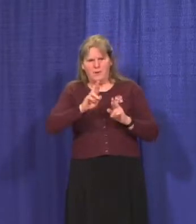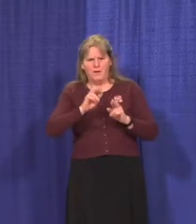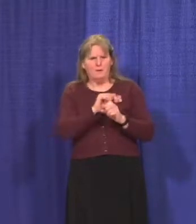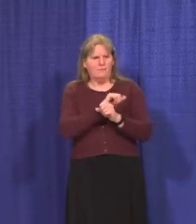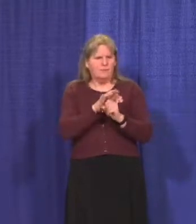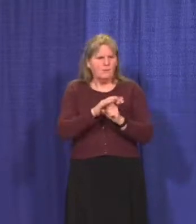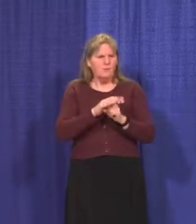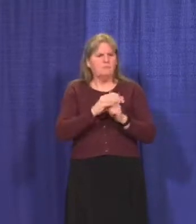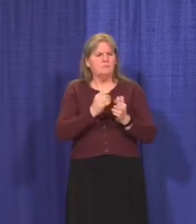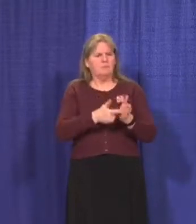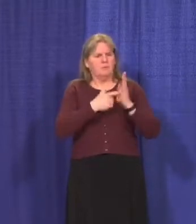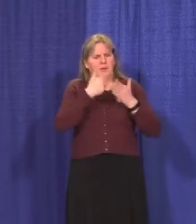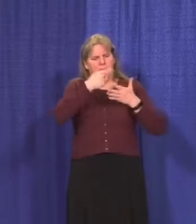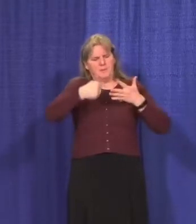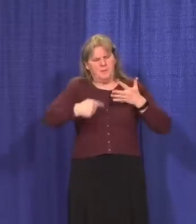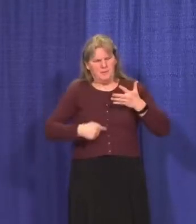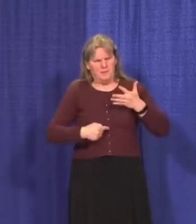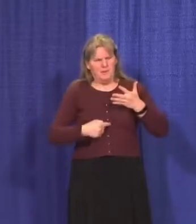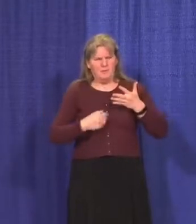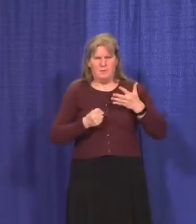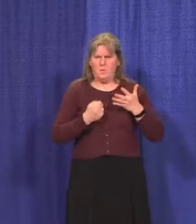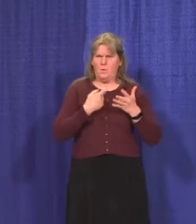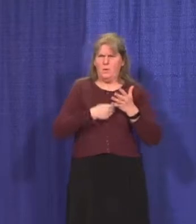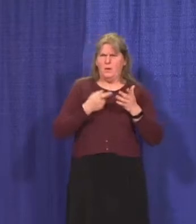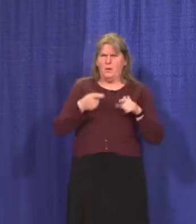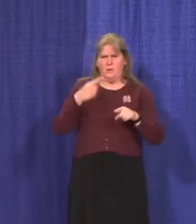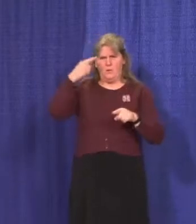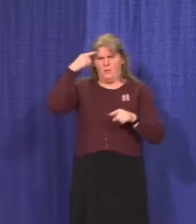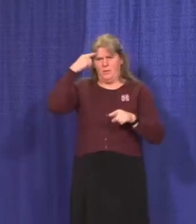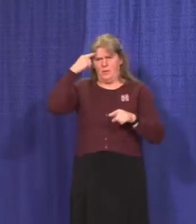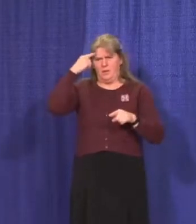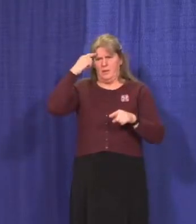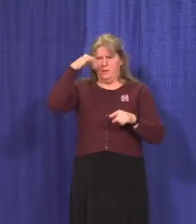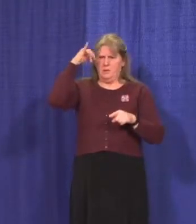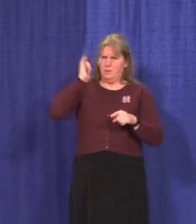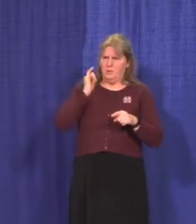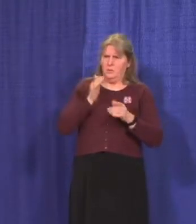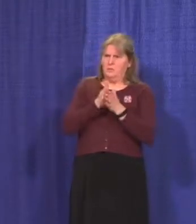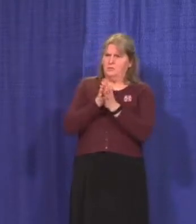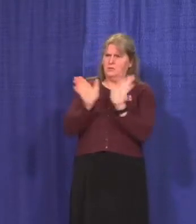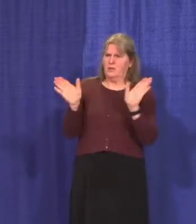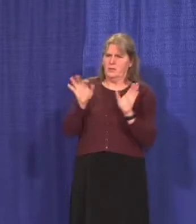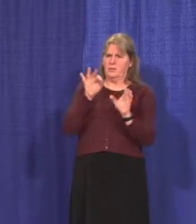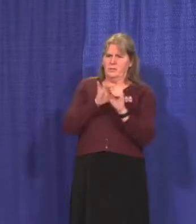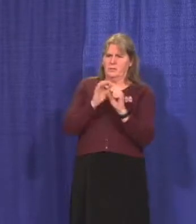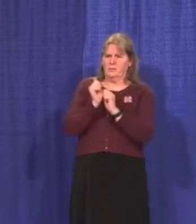when do think the territory general election should be held and how much notice --